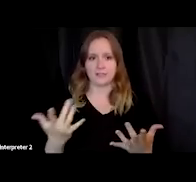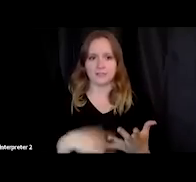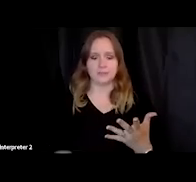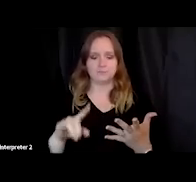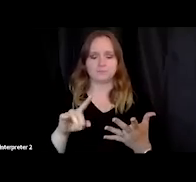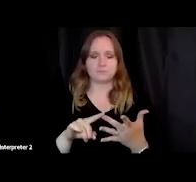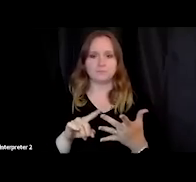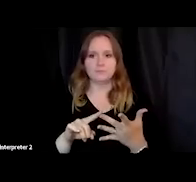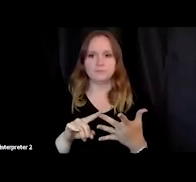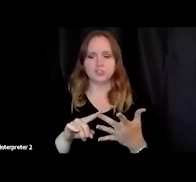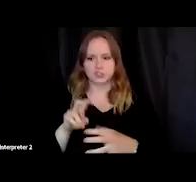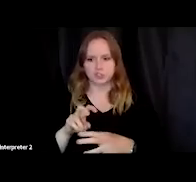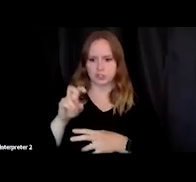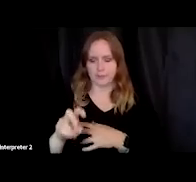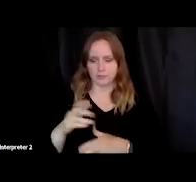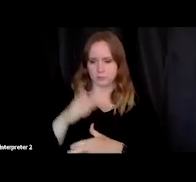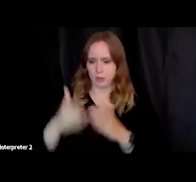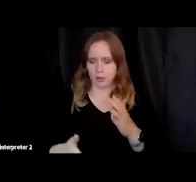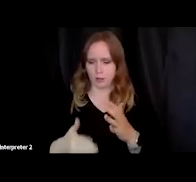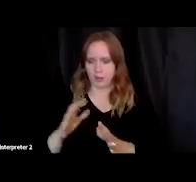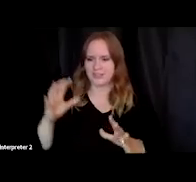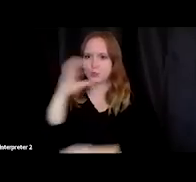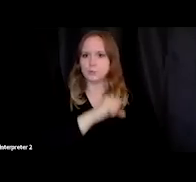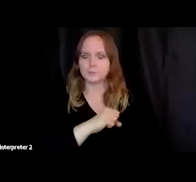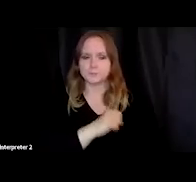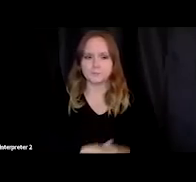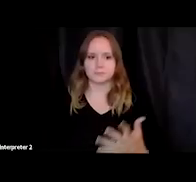My personal specialty, catastrophizing.